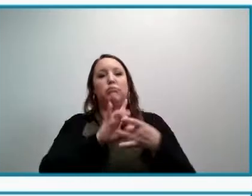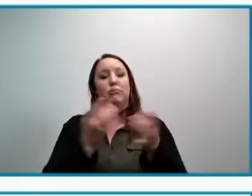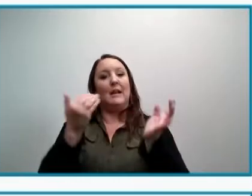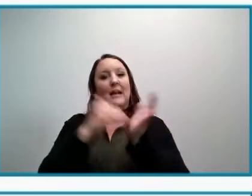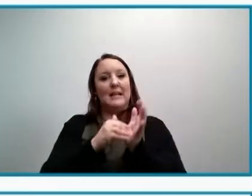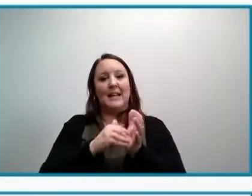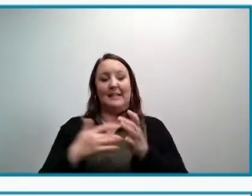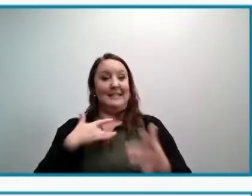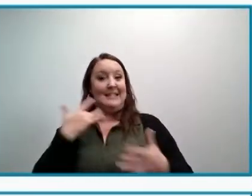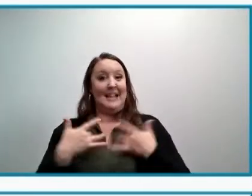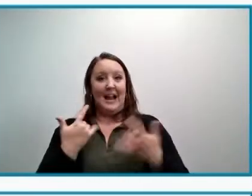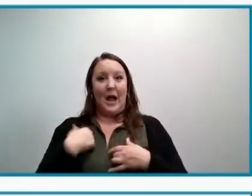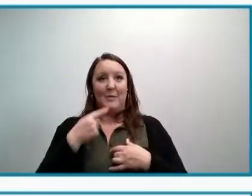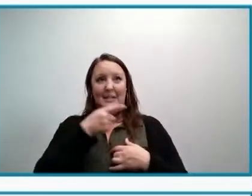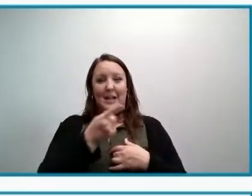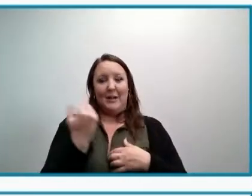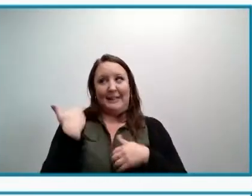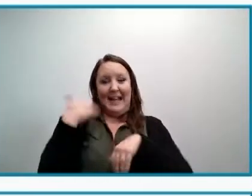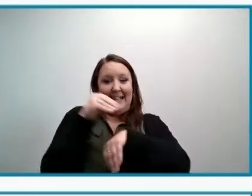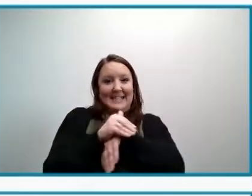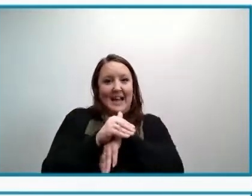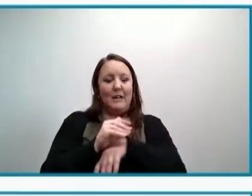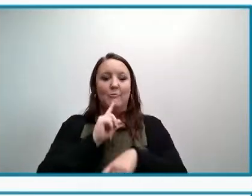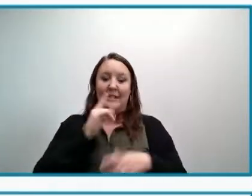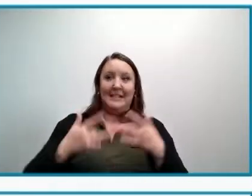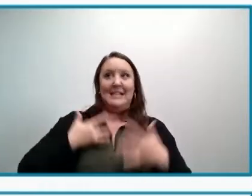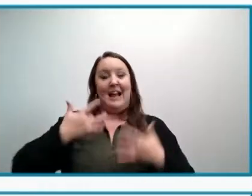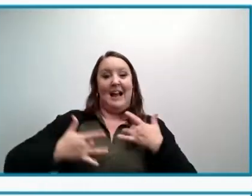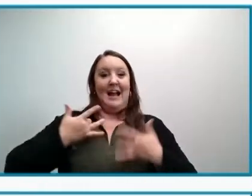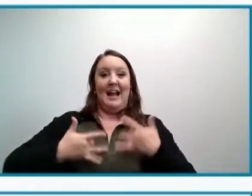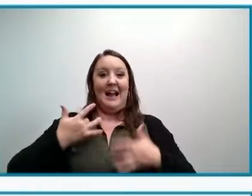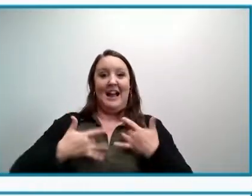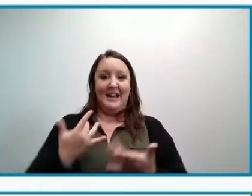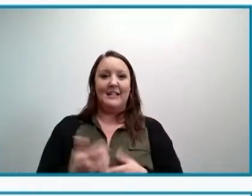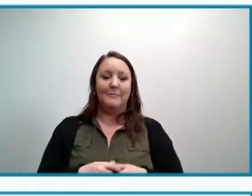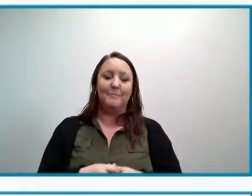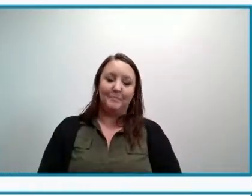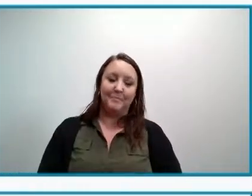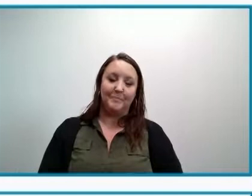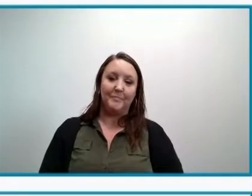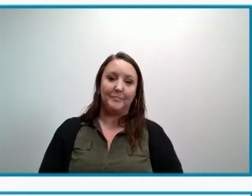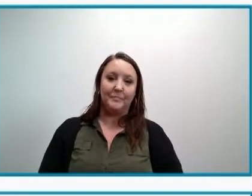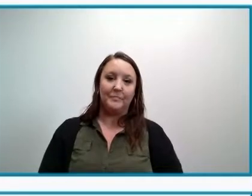I was just there last night and, and I'm excited at what they're gonna be creating. That's great. And you know,